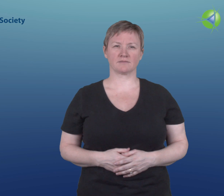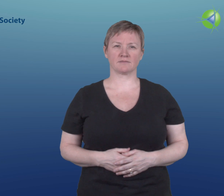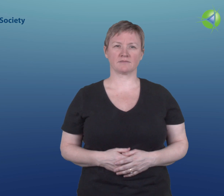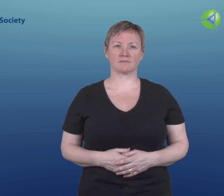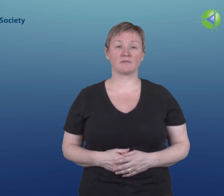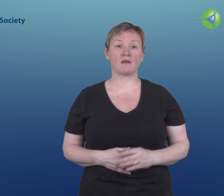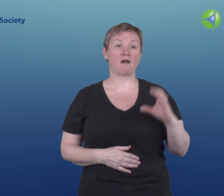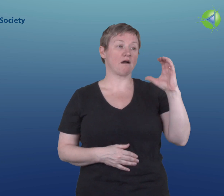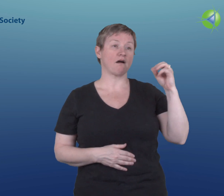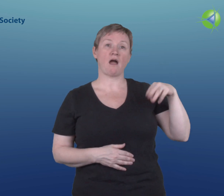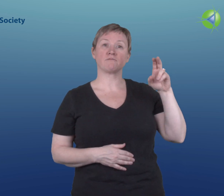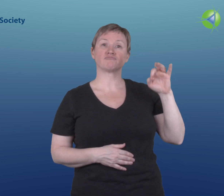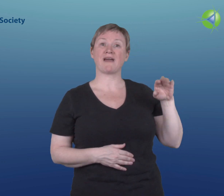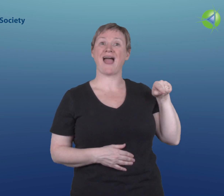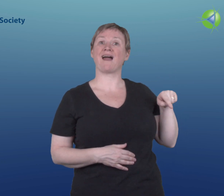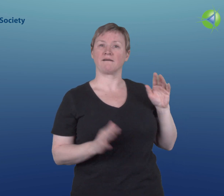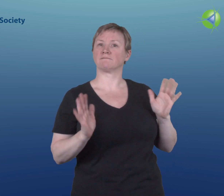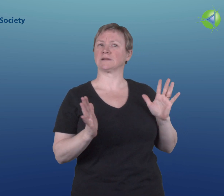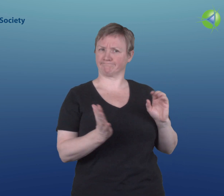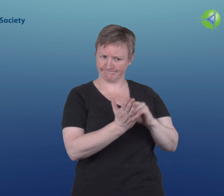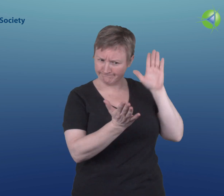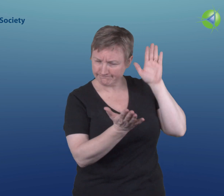The Measures